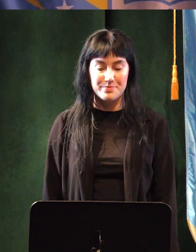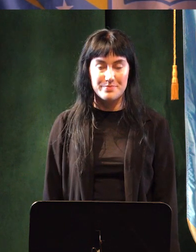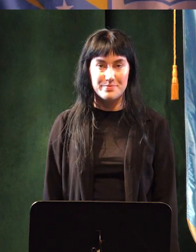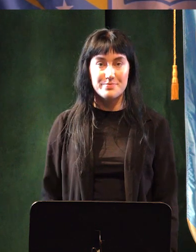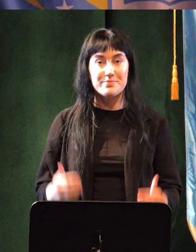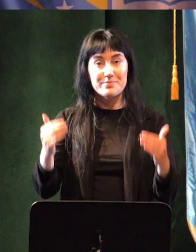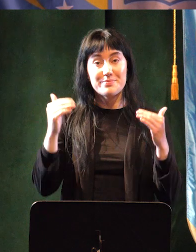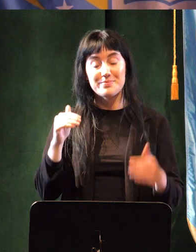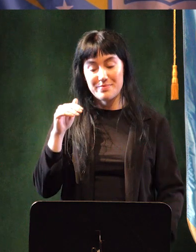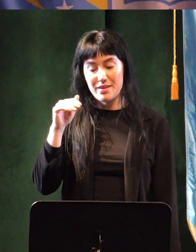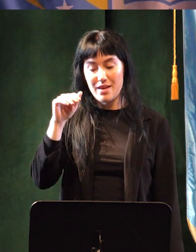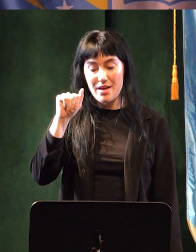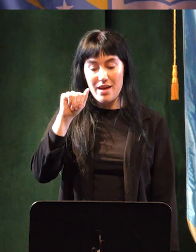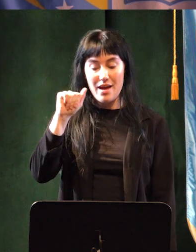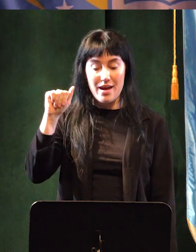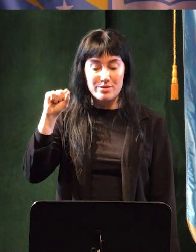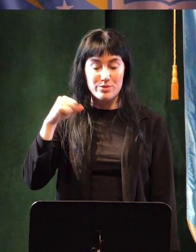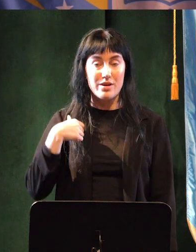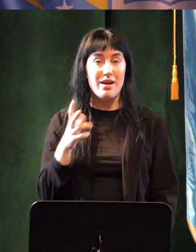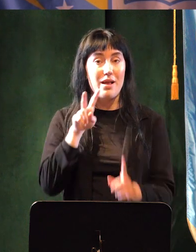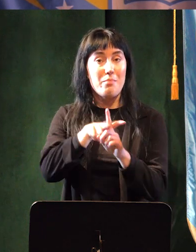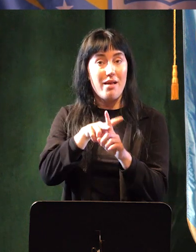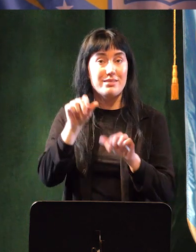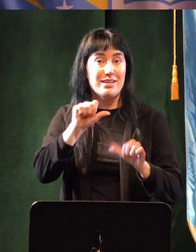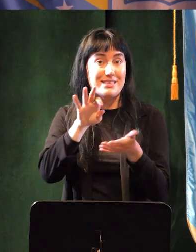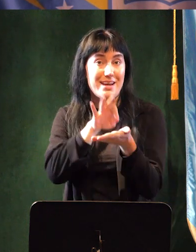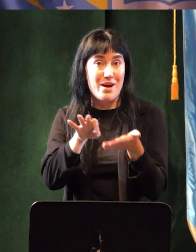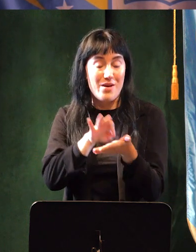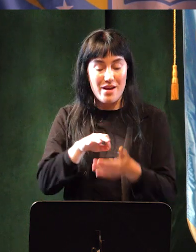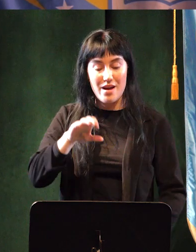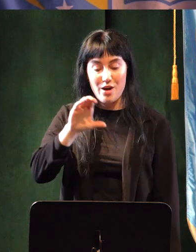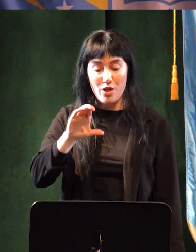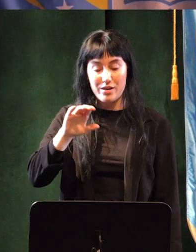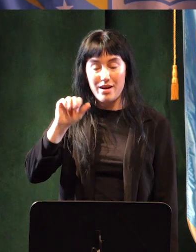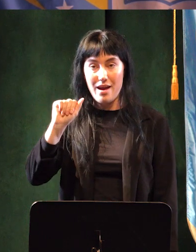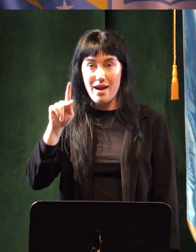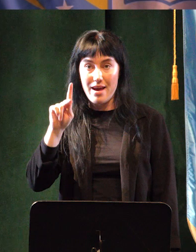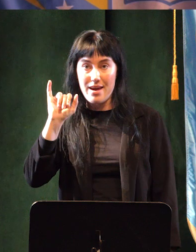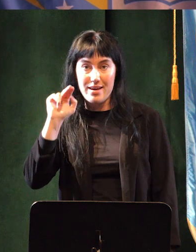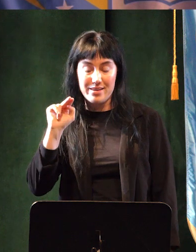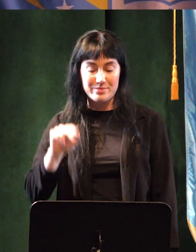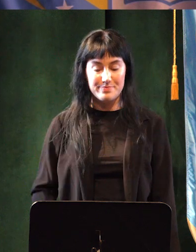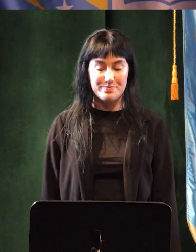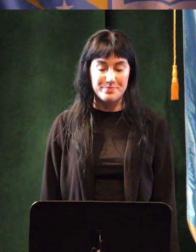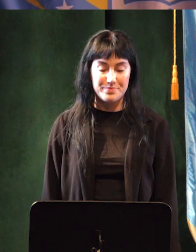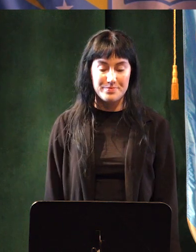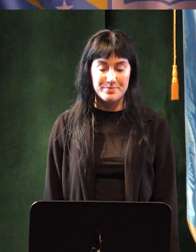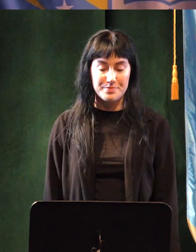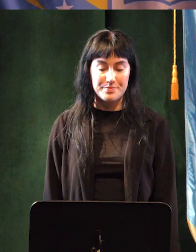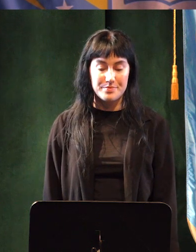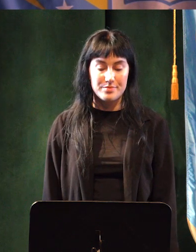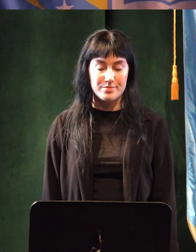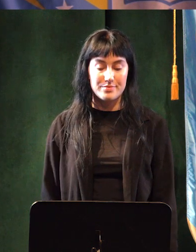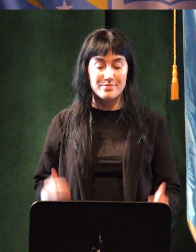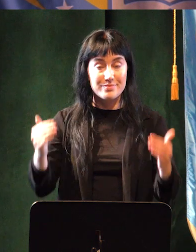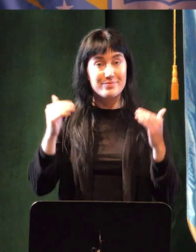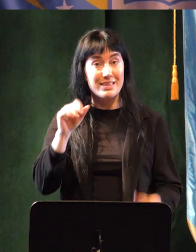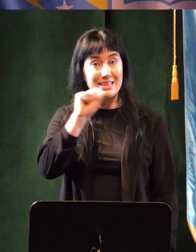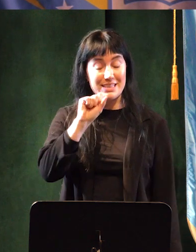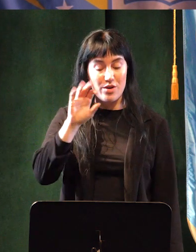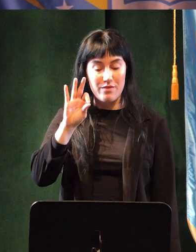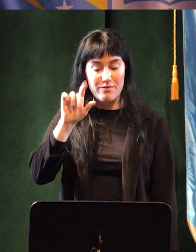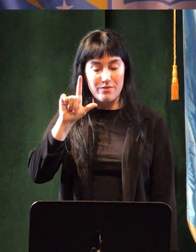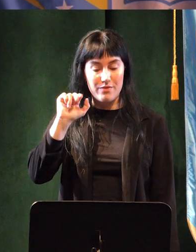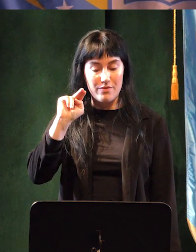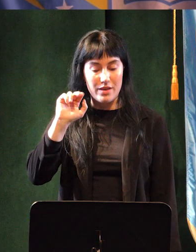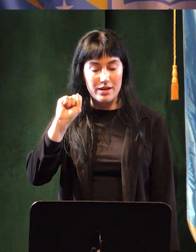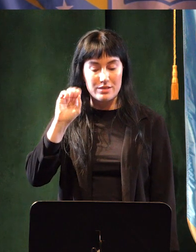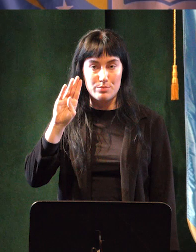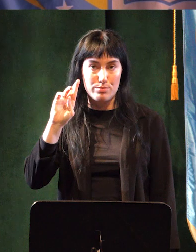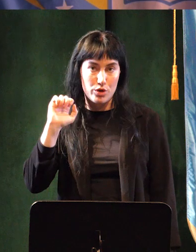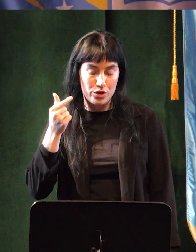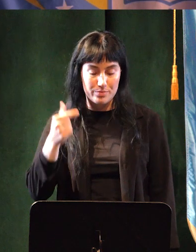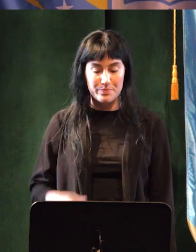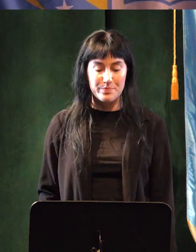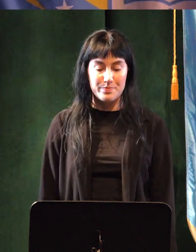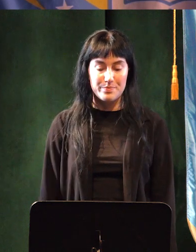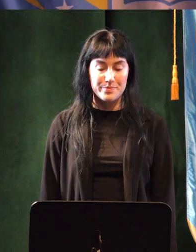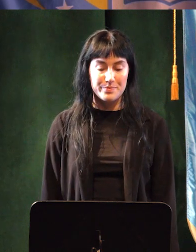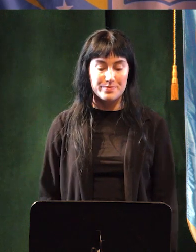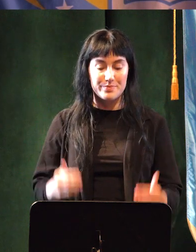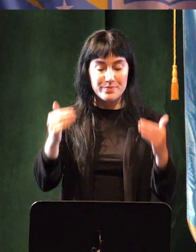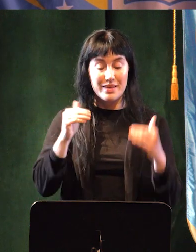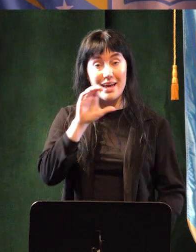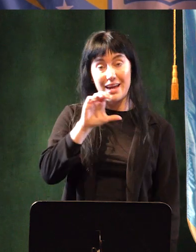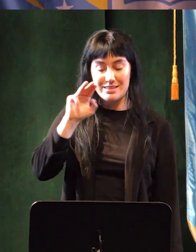associate in applied science accounting Claudia akin Sara Landsberg cassia mint